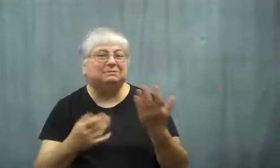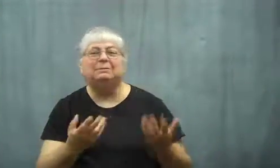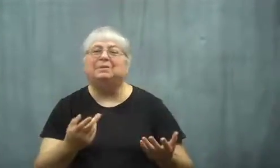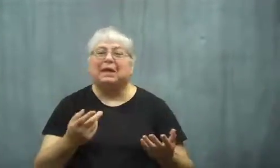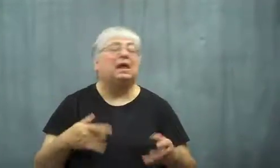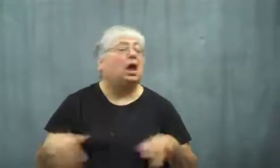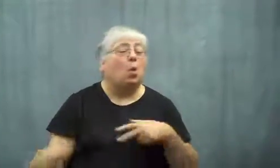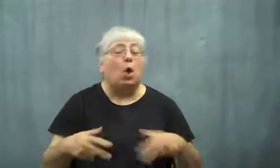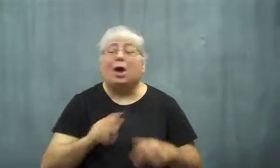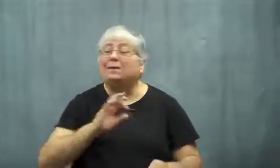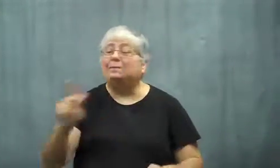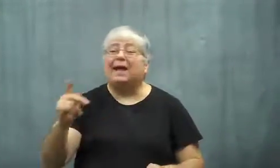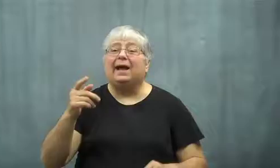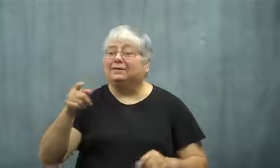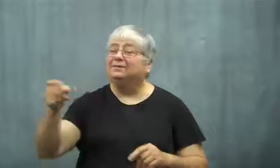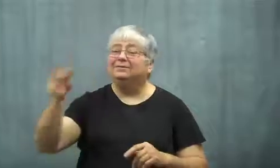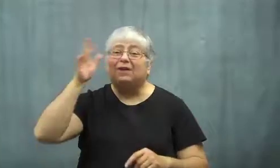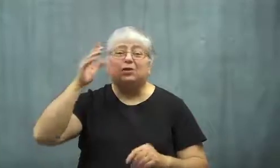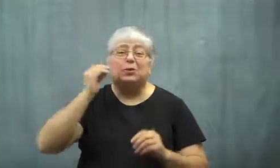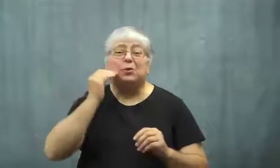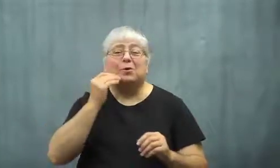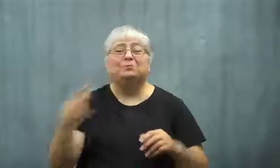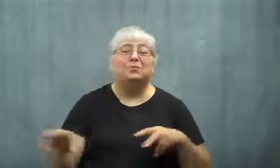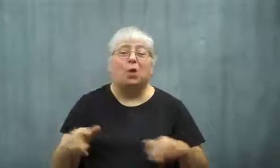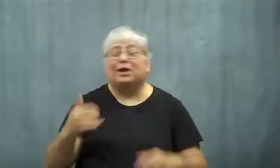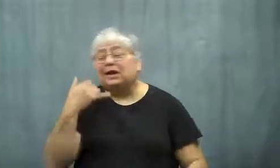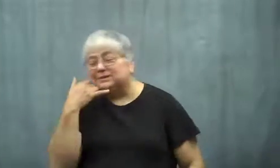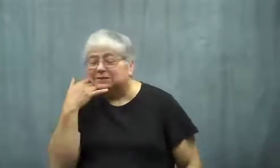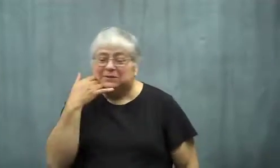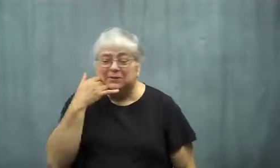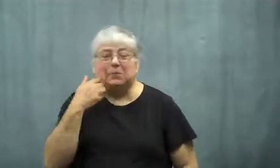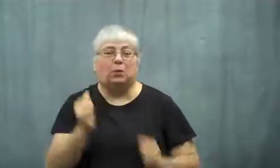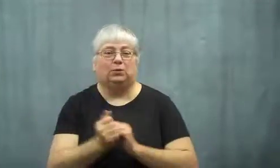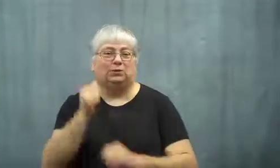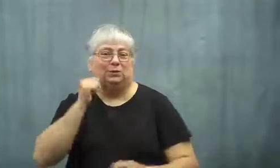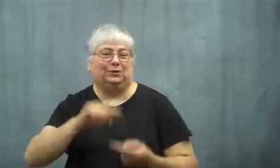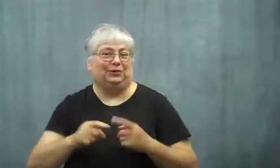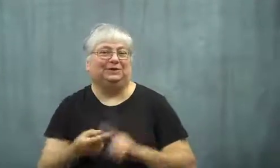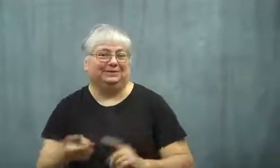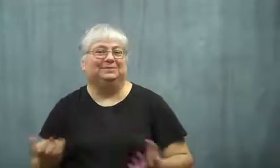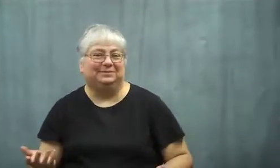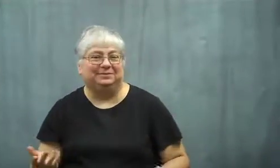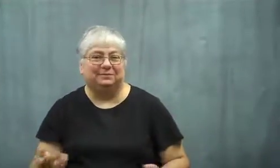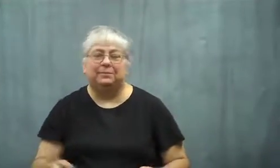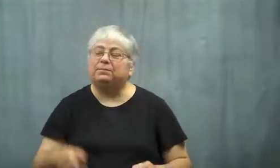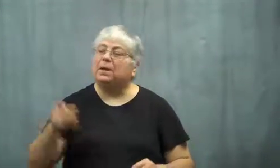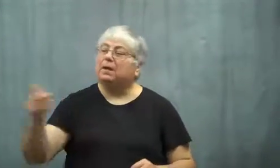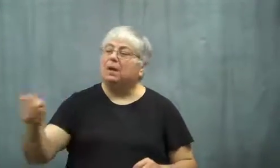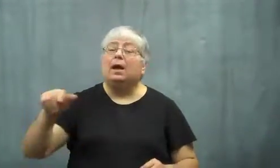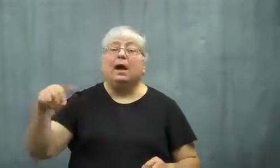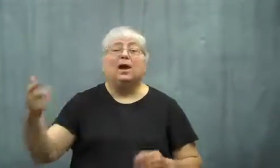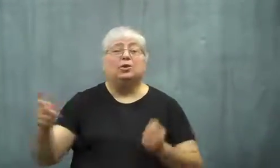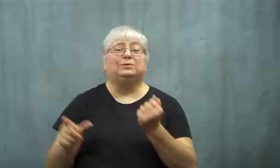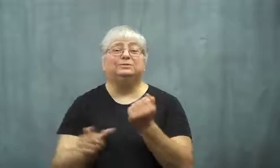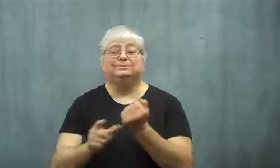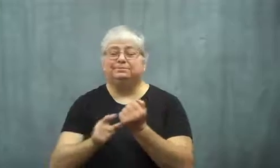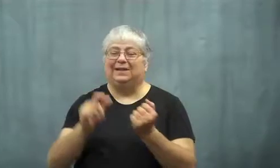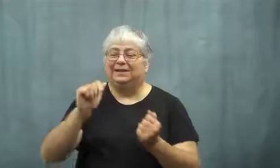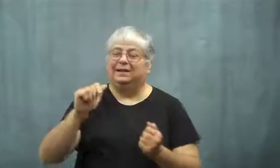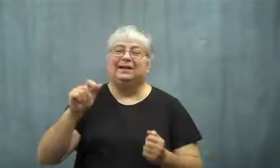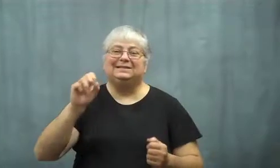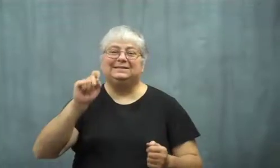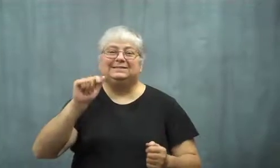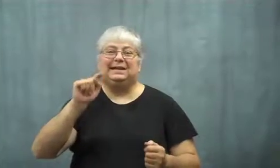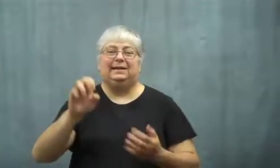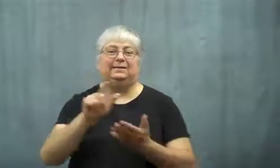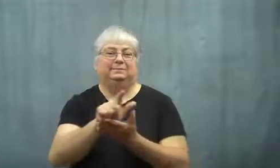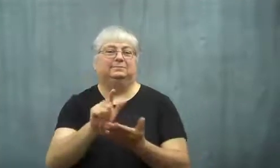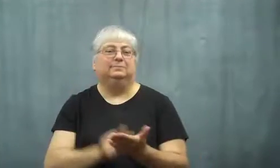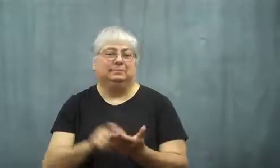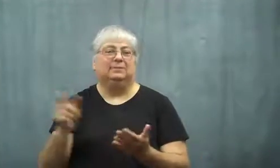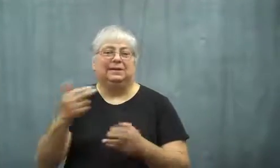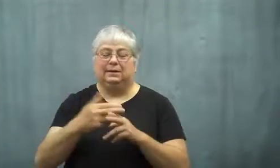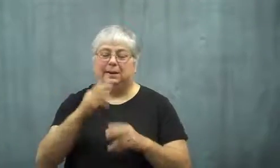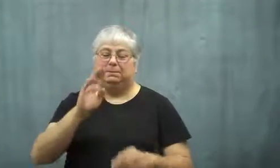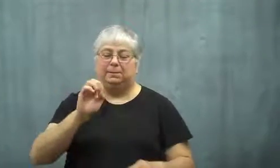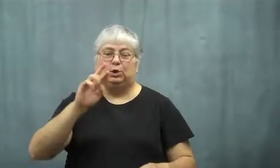On the way back to his father's home, he was on the phone with his girlfriend.